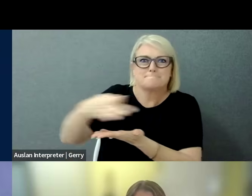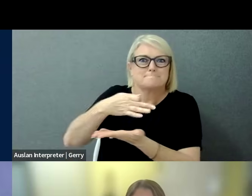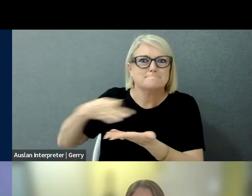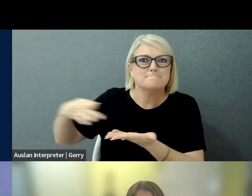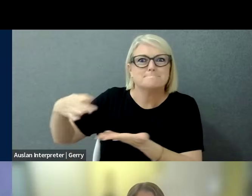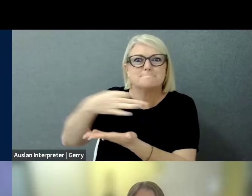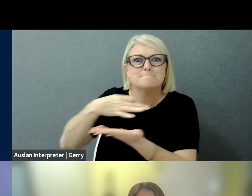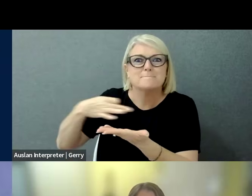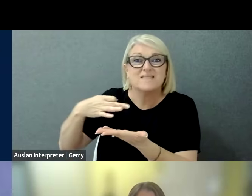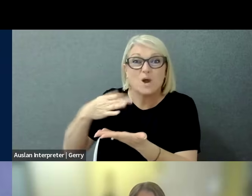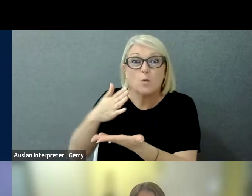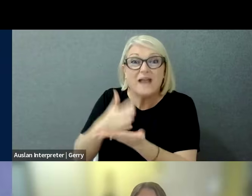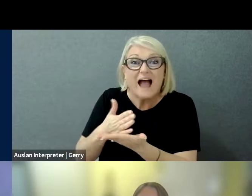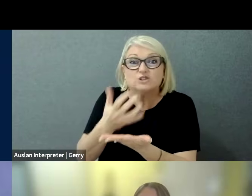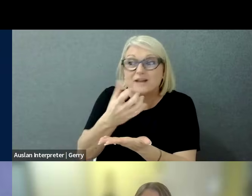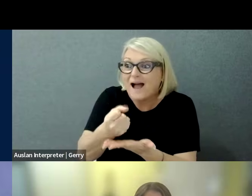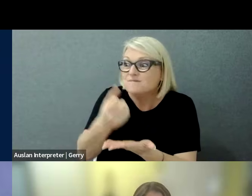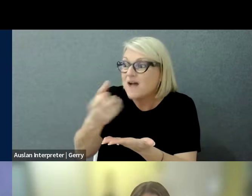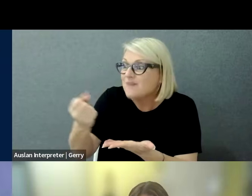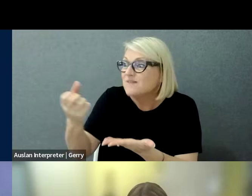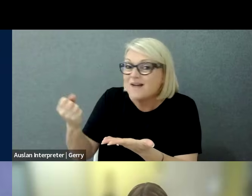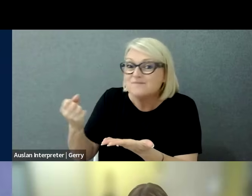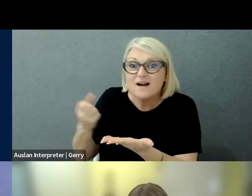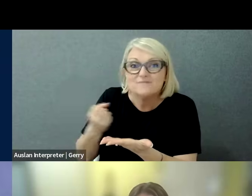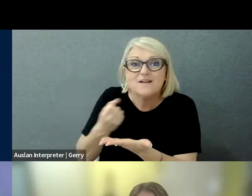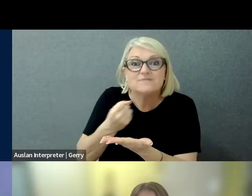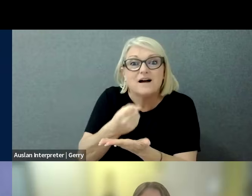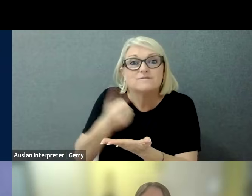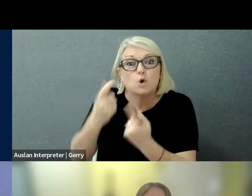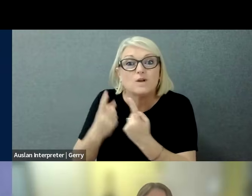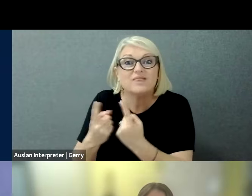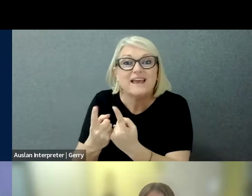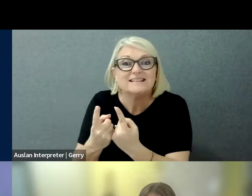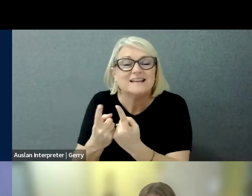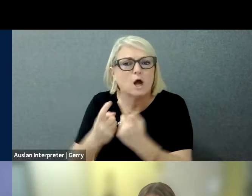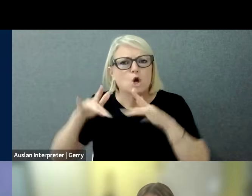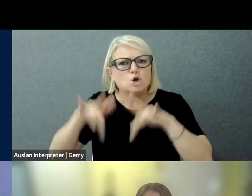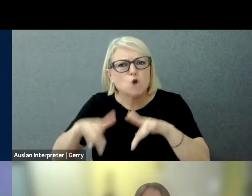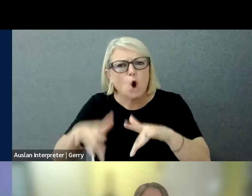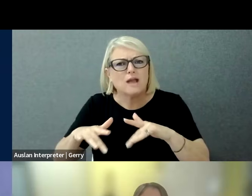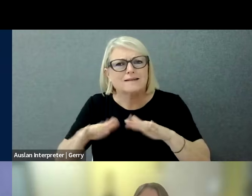a lot of really good stuff. It's equitably distributed. It's not fantastic everywhere.